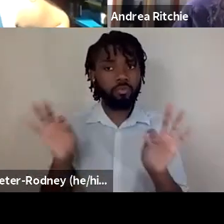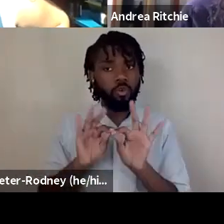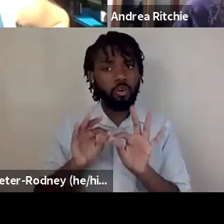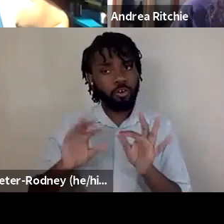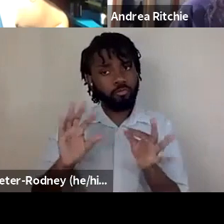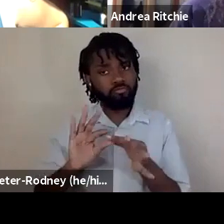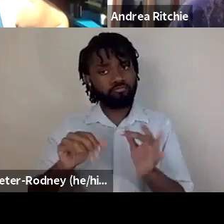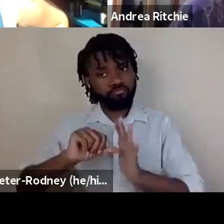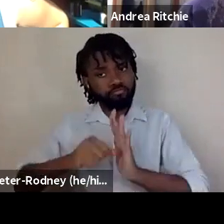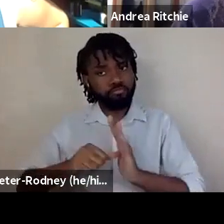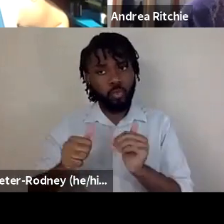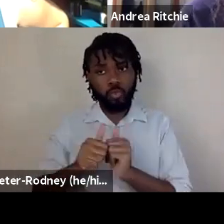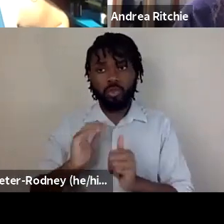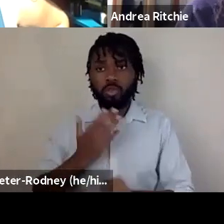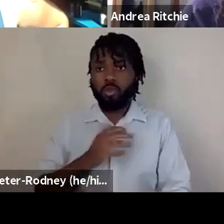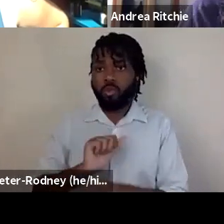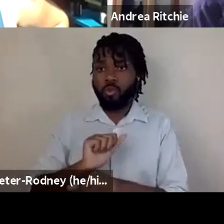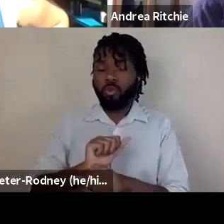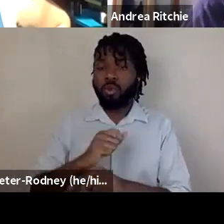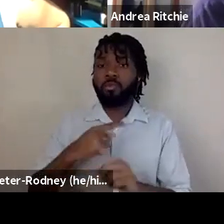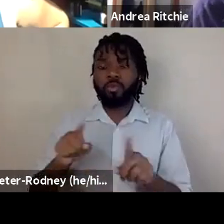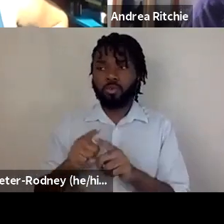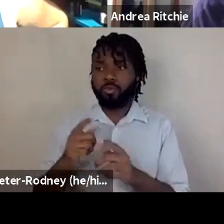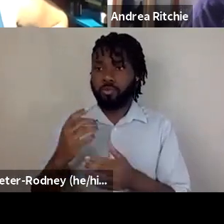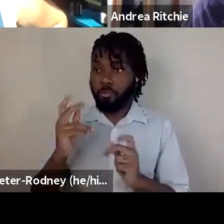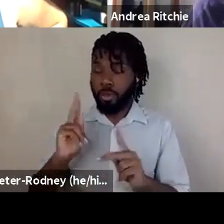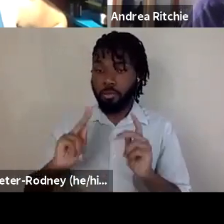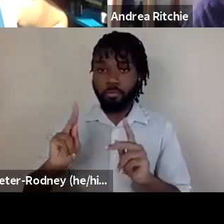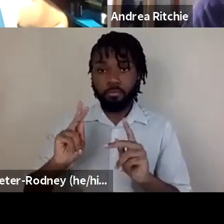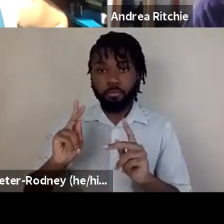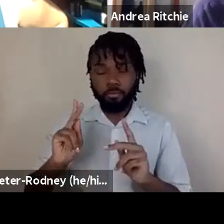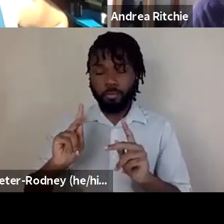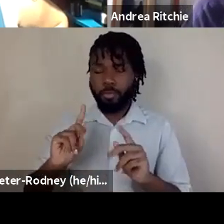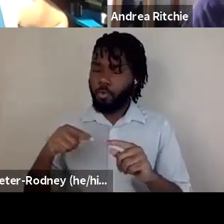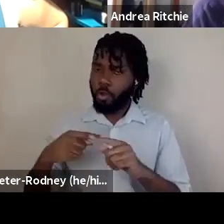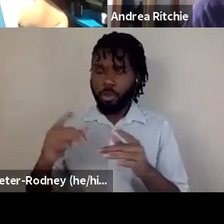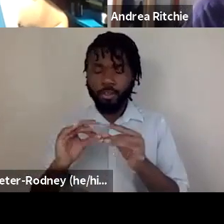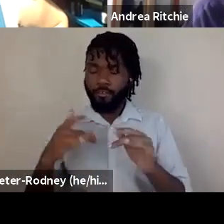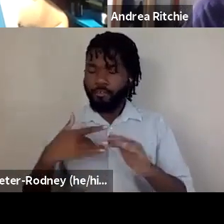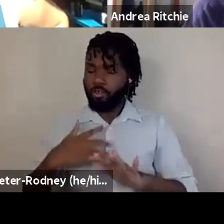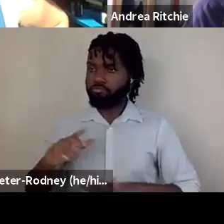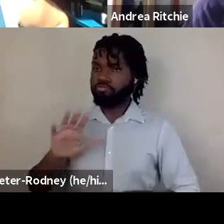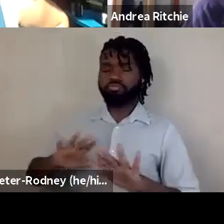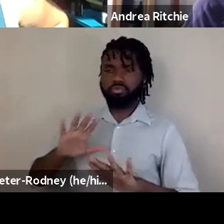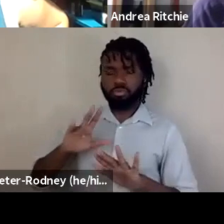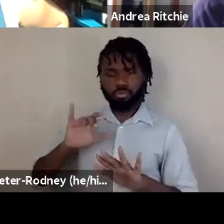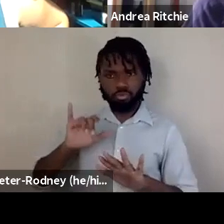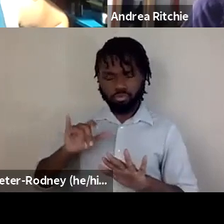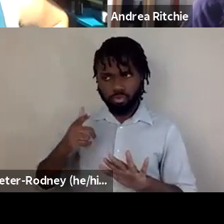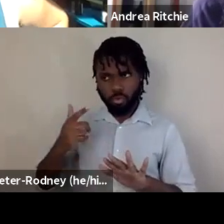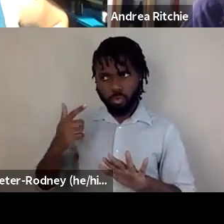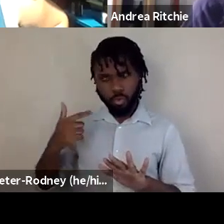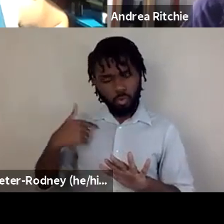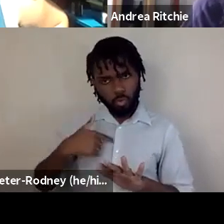And it often off puts people when we come into spaces with them, when we say well we actually believe in village care.